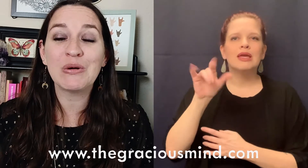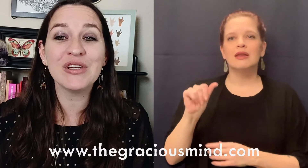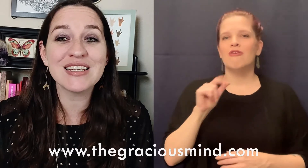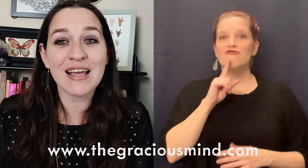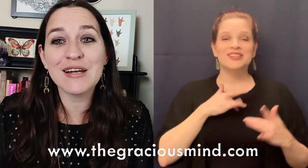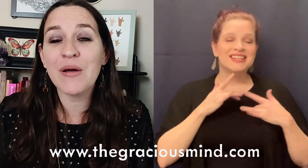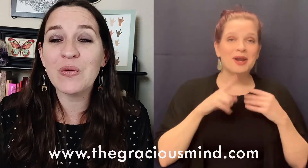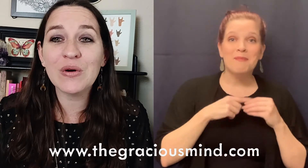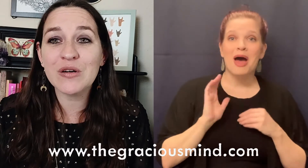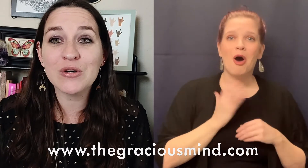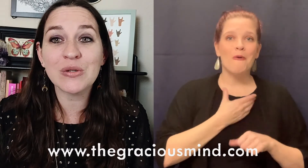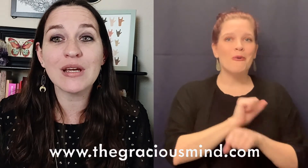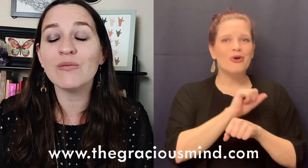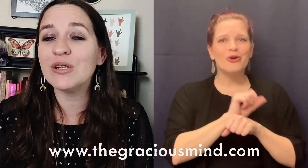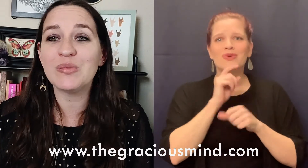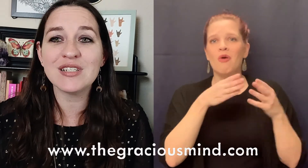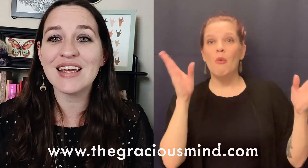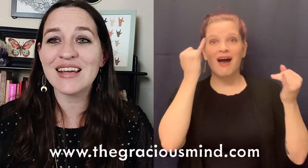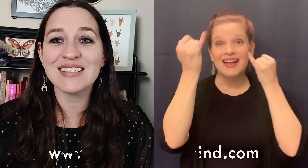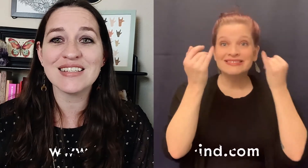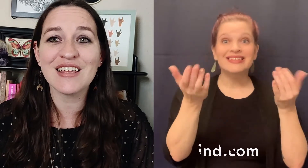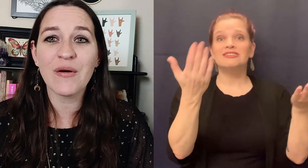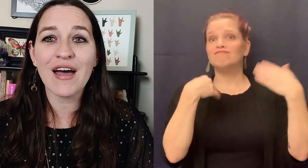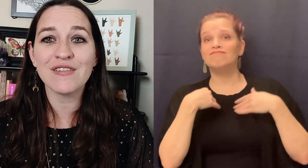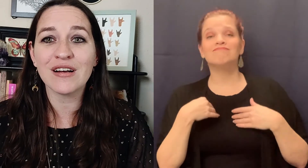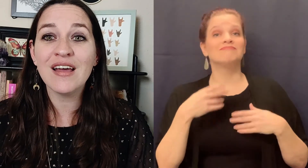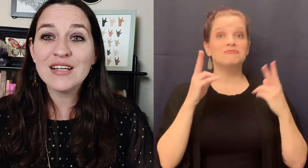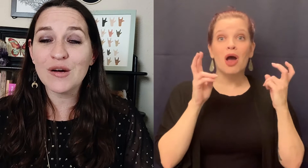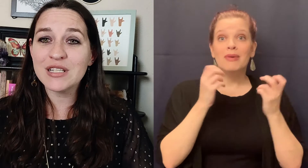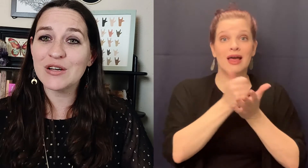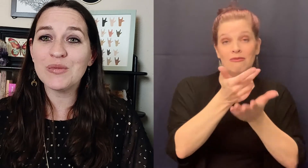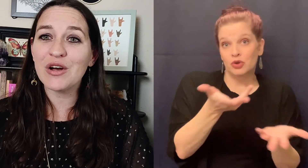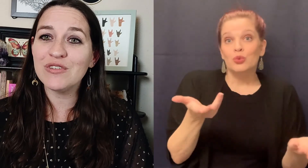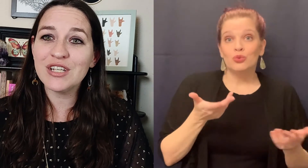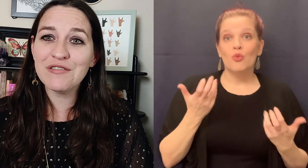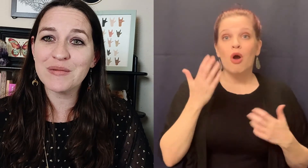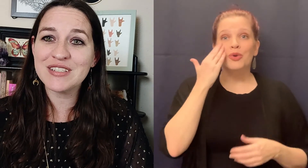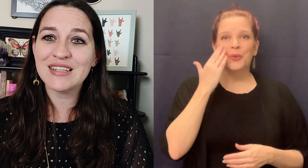We're really excited about the work that we're doing and really open to any ideas that you have on topics that would be helpful to hear from us.